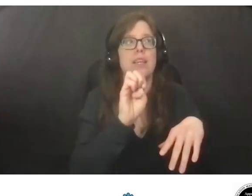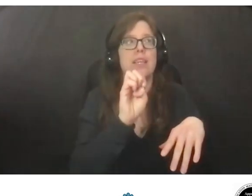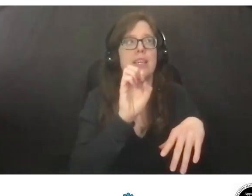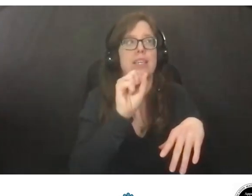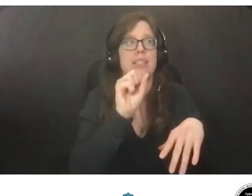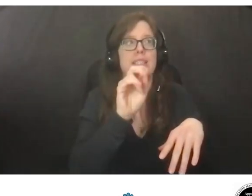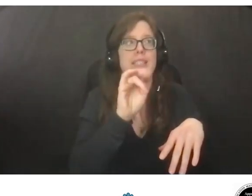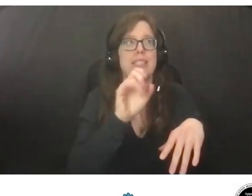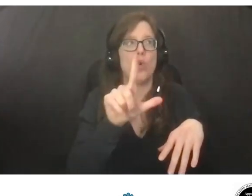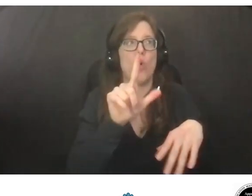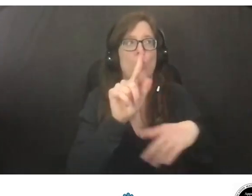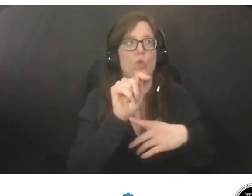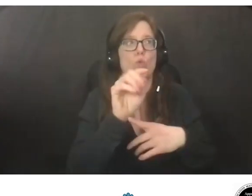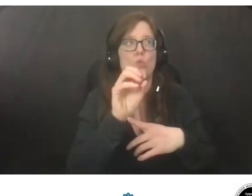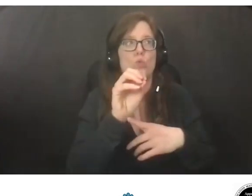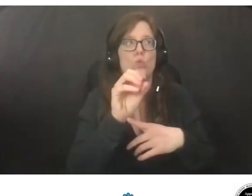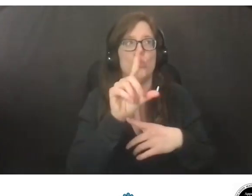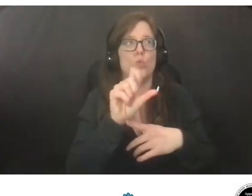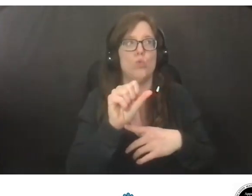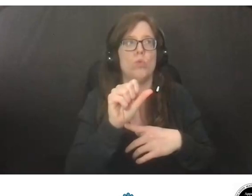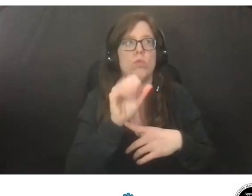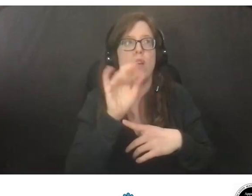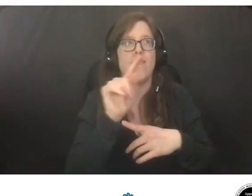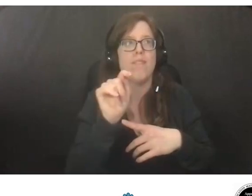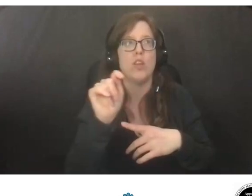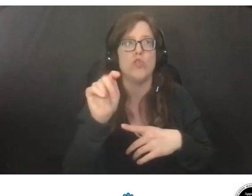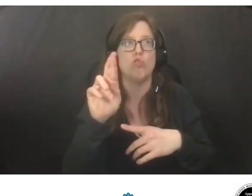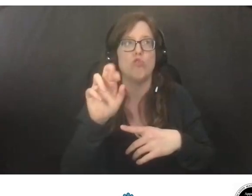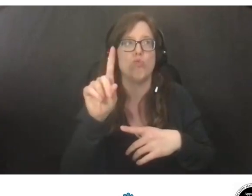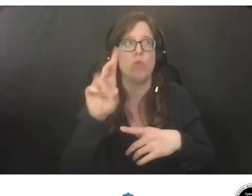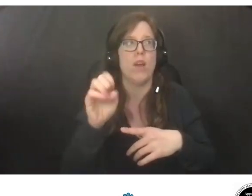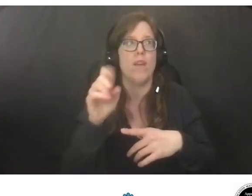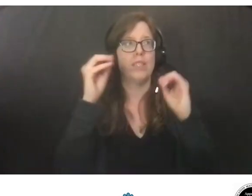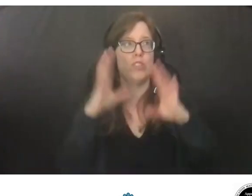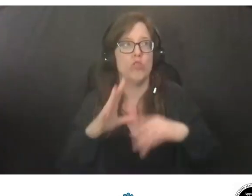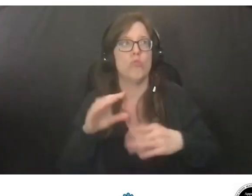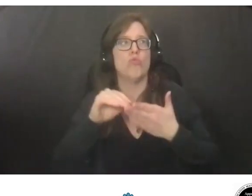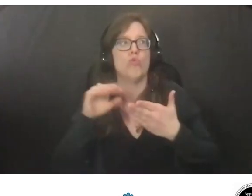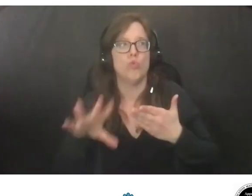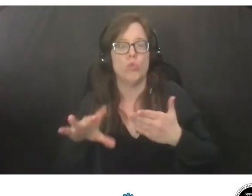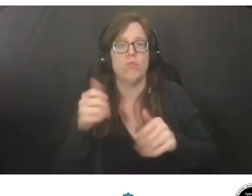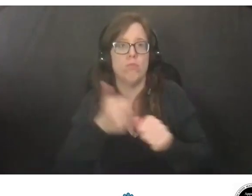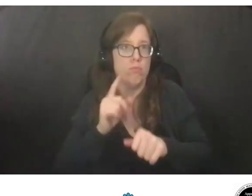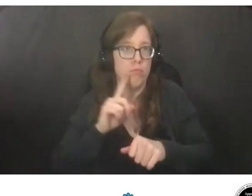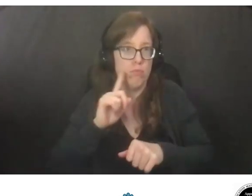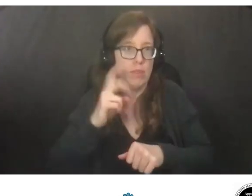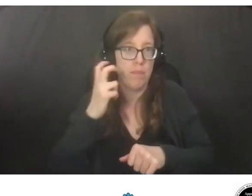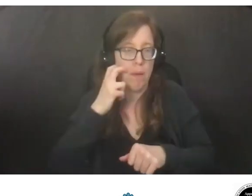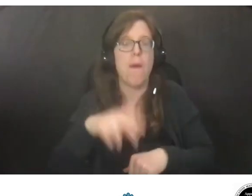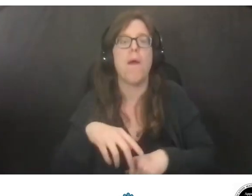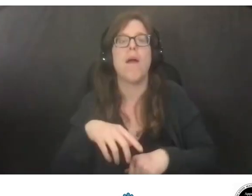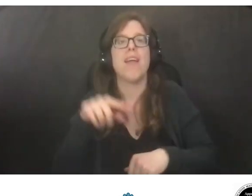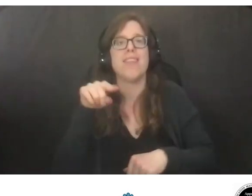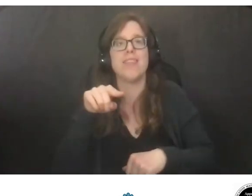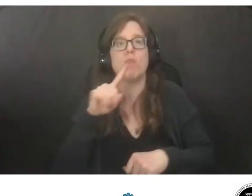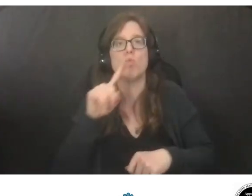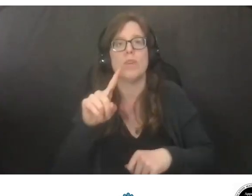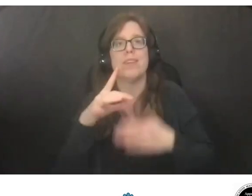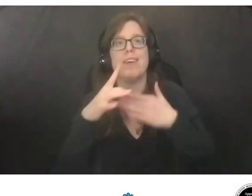for Teachers of Students who are Deafblind, which is a guide for completing evaluations. It looks at the